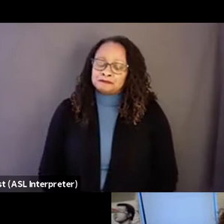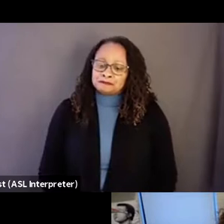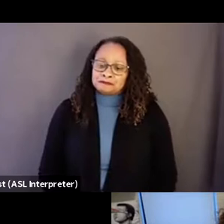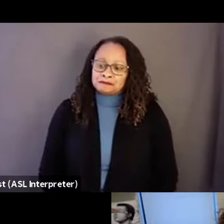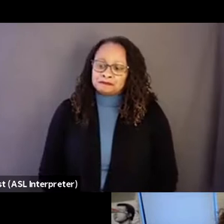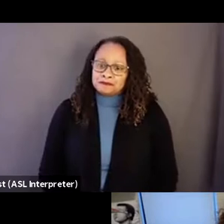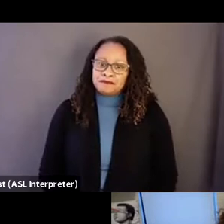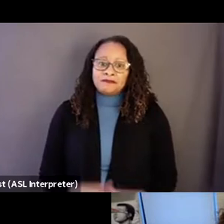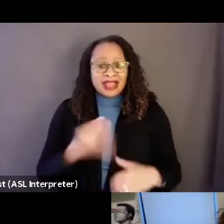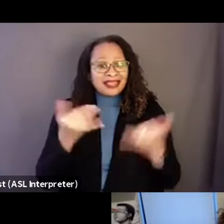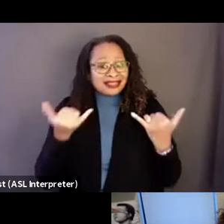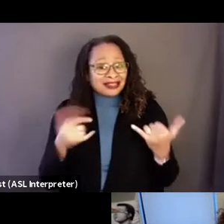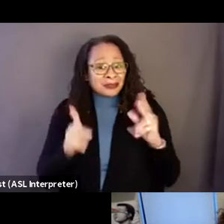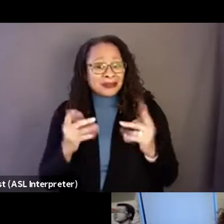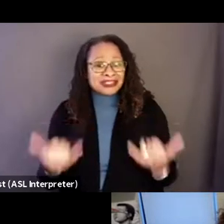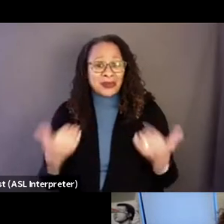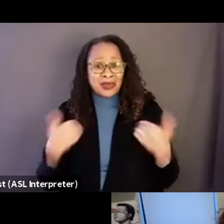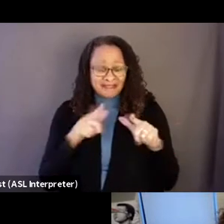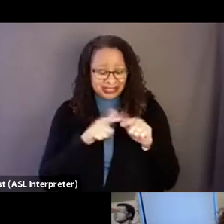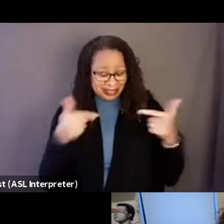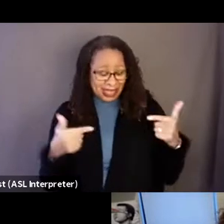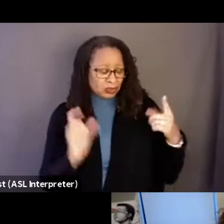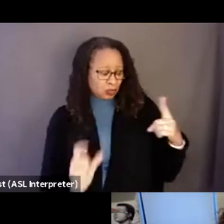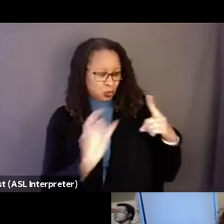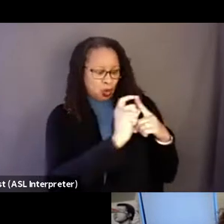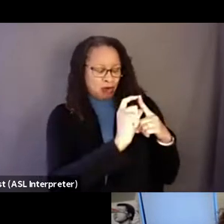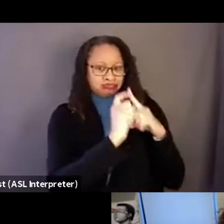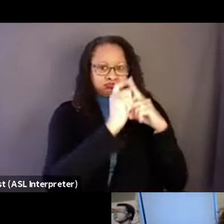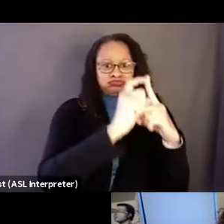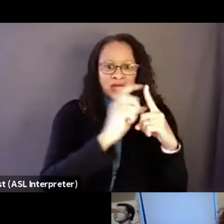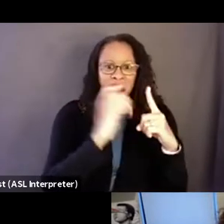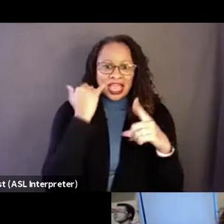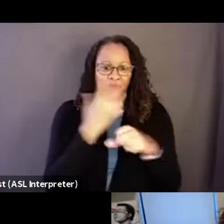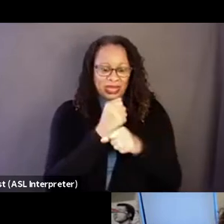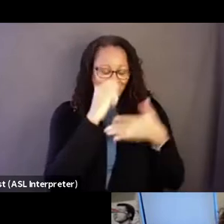And these people now, so okay, we have this language. So even if we got the list right and included everybody,